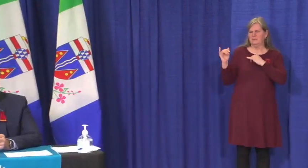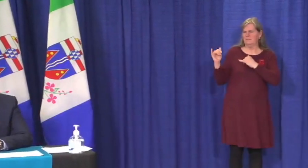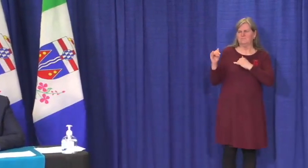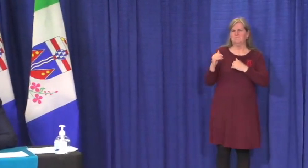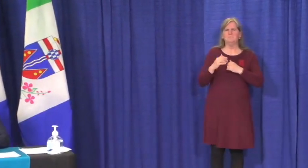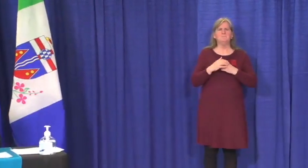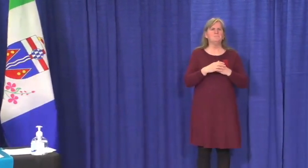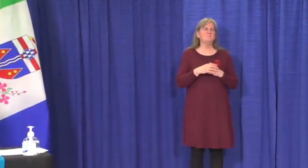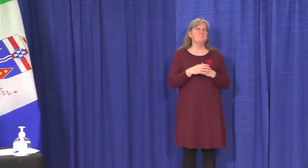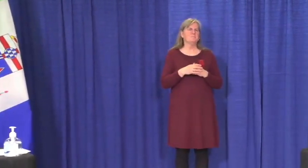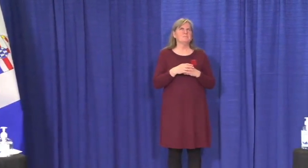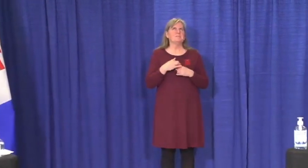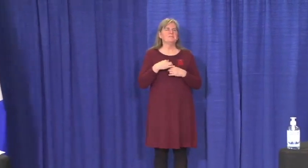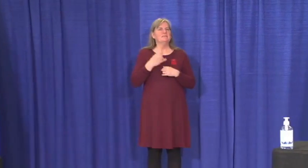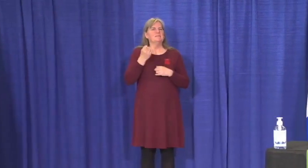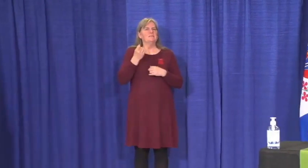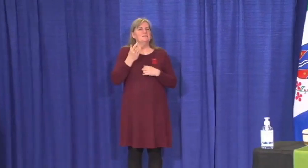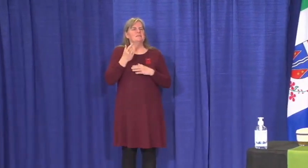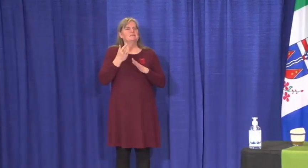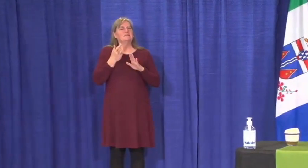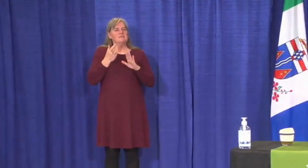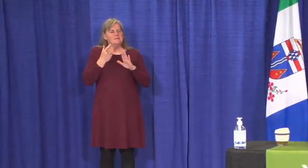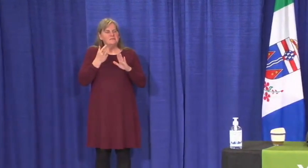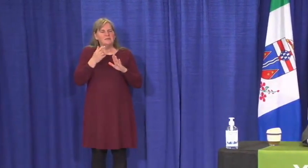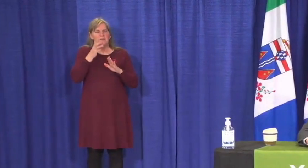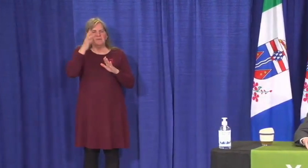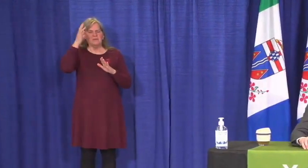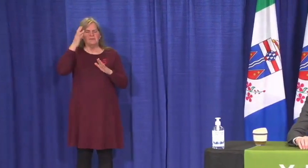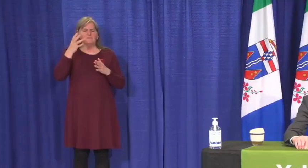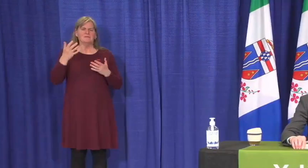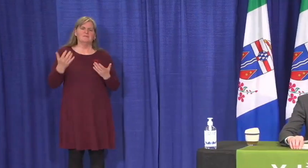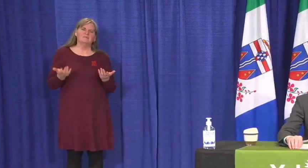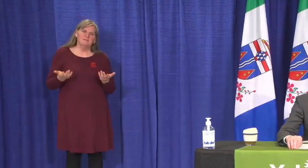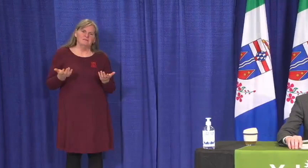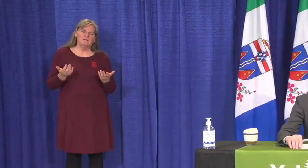we still need people to remain vigilant at home and that's